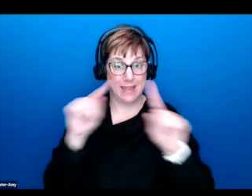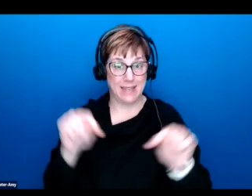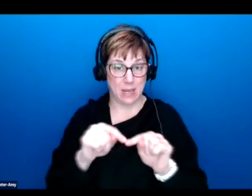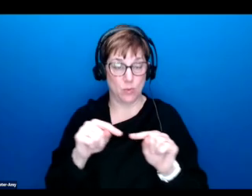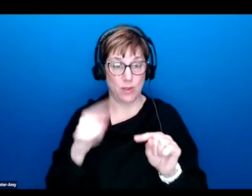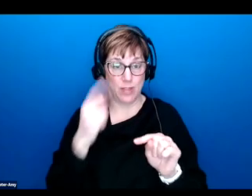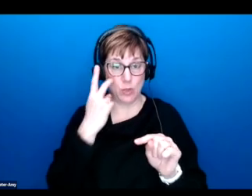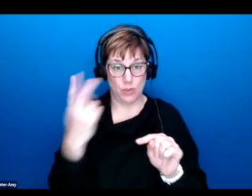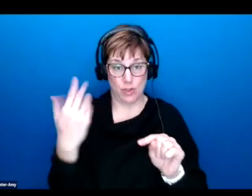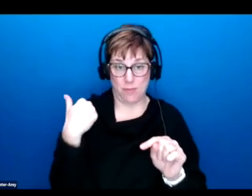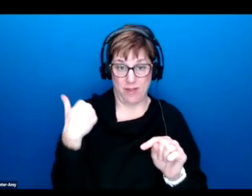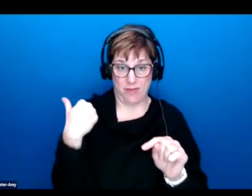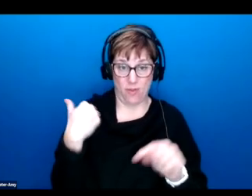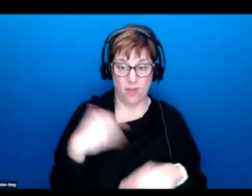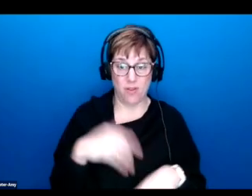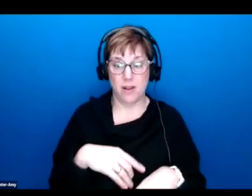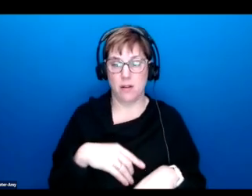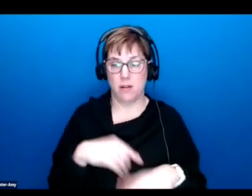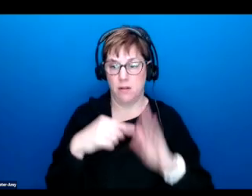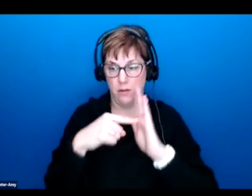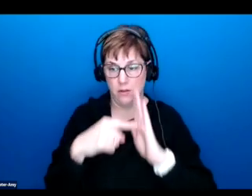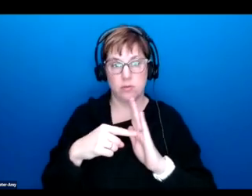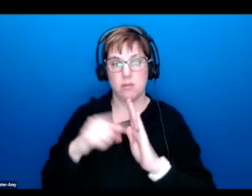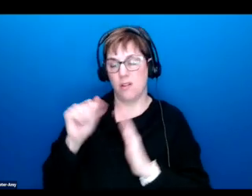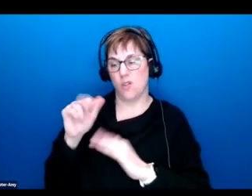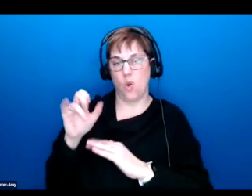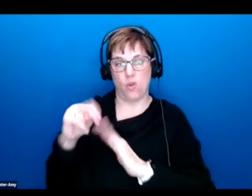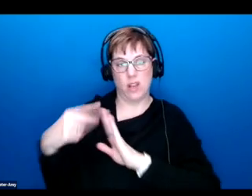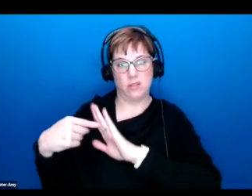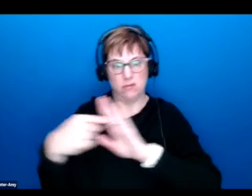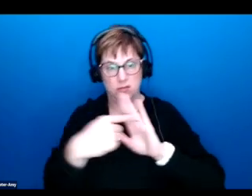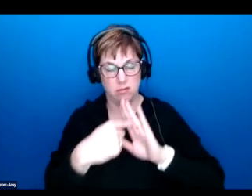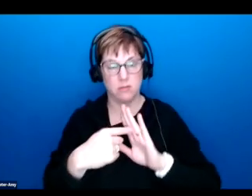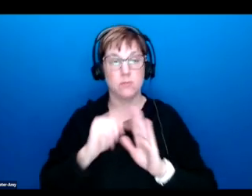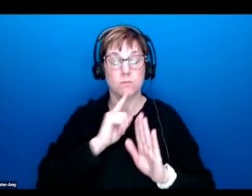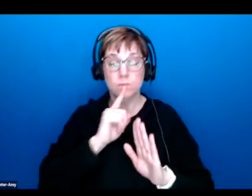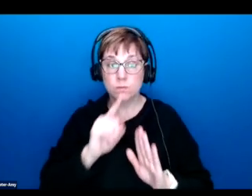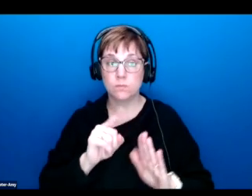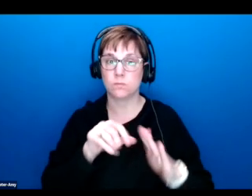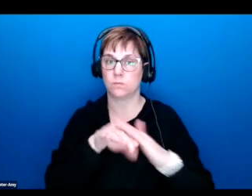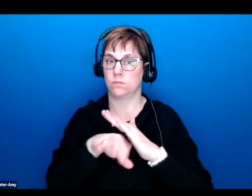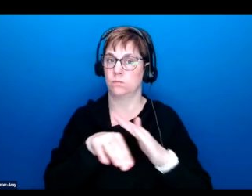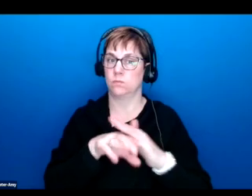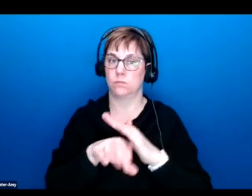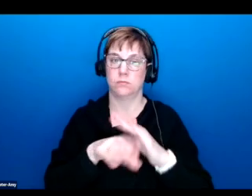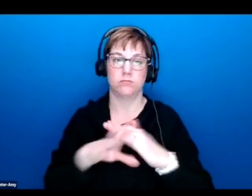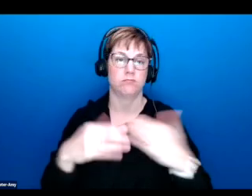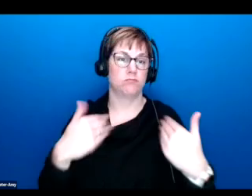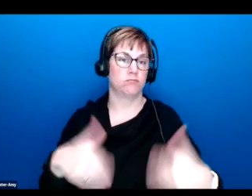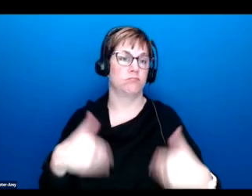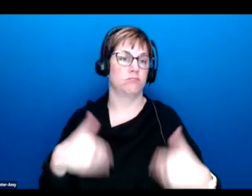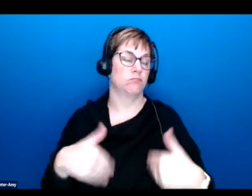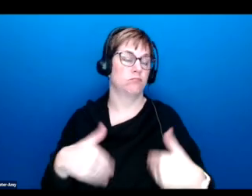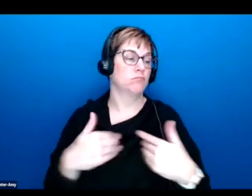earlier, demonstrated by Laurin. It is very accessible, and there's been a lot of thought and